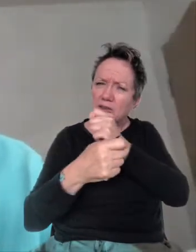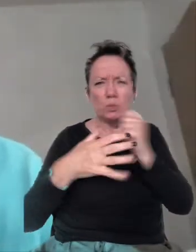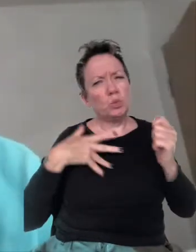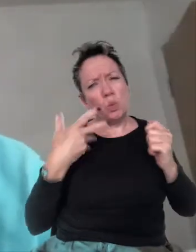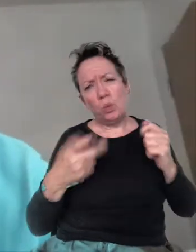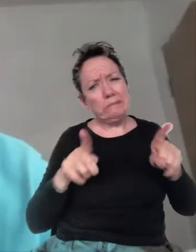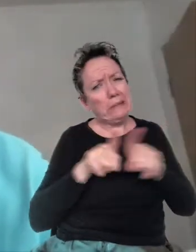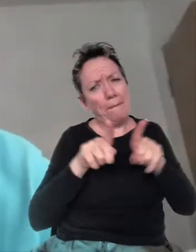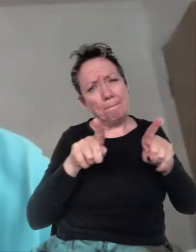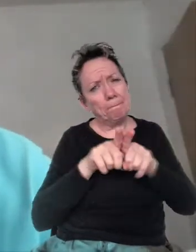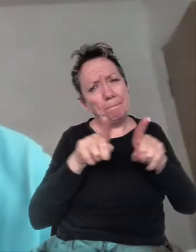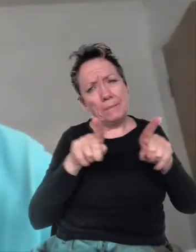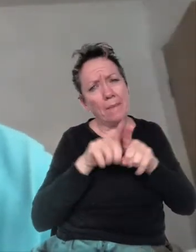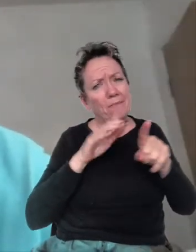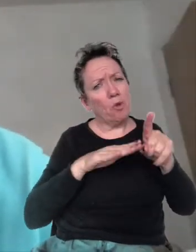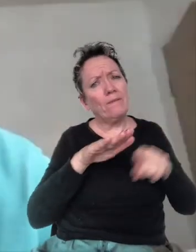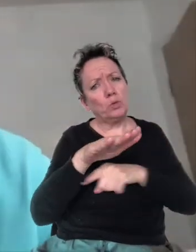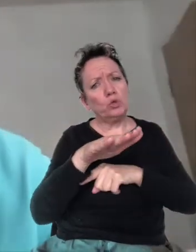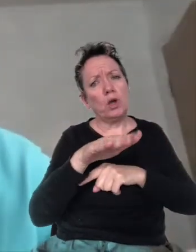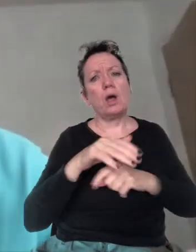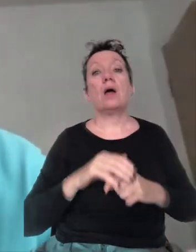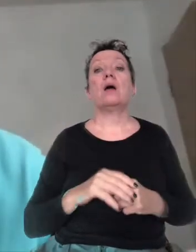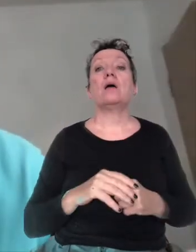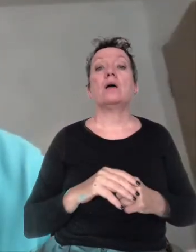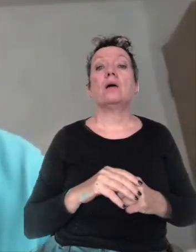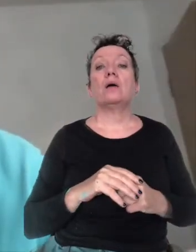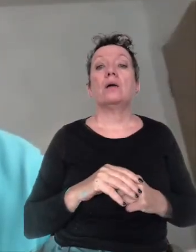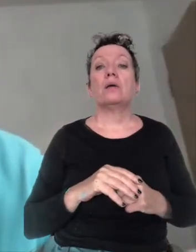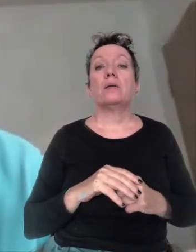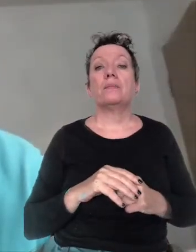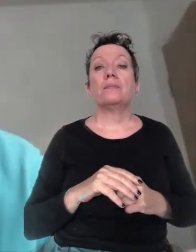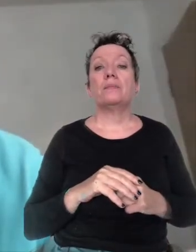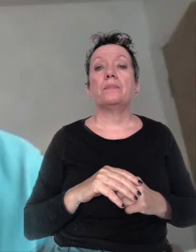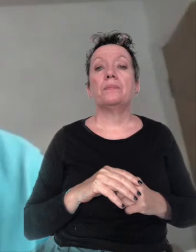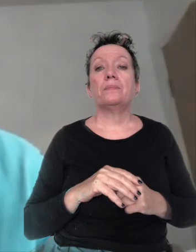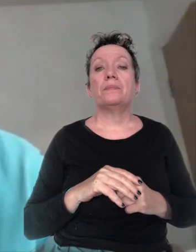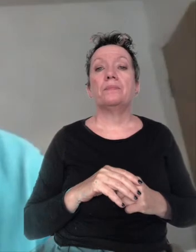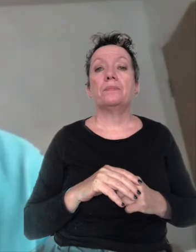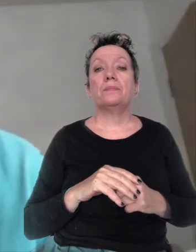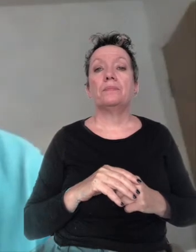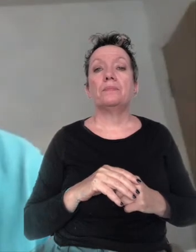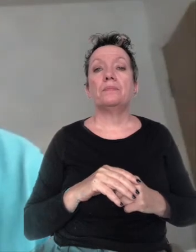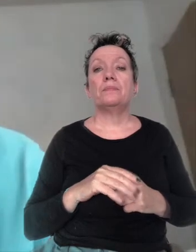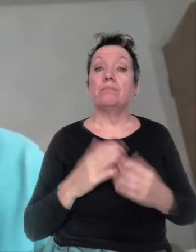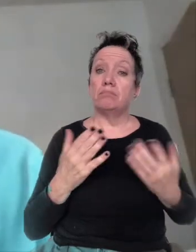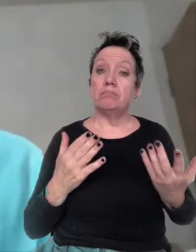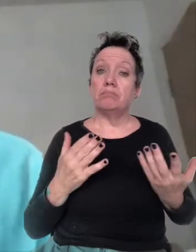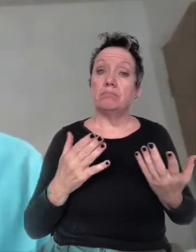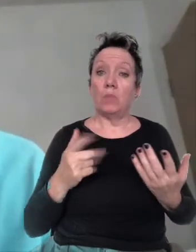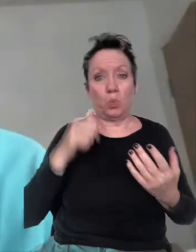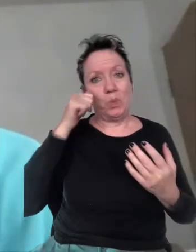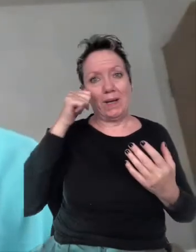Um, But really, you know, this is a huge ongoing societal issue.